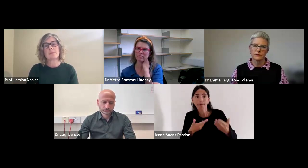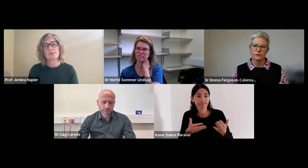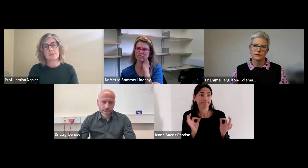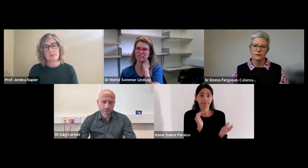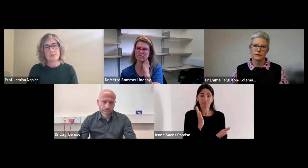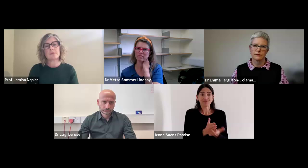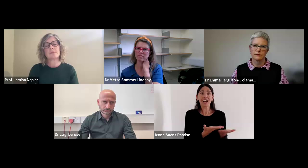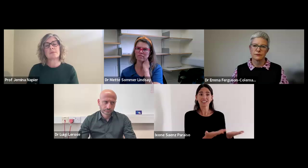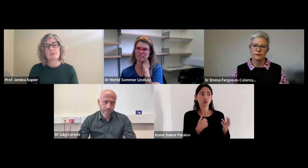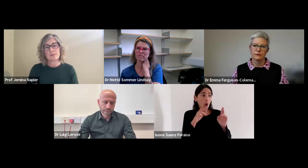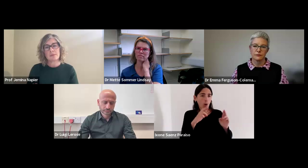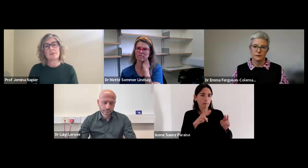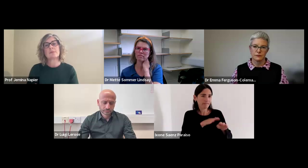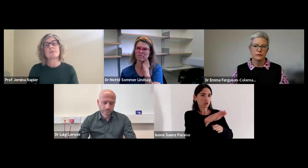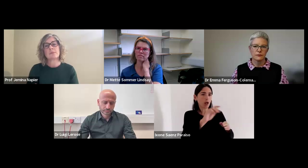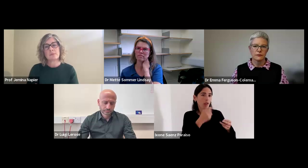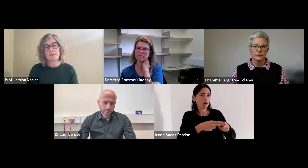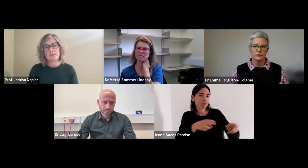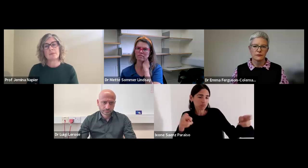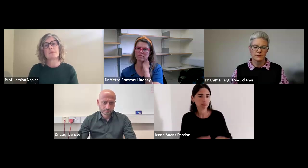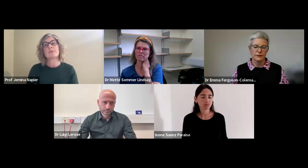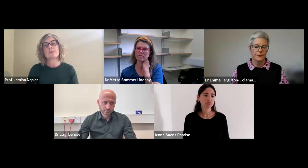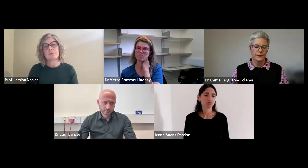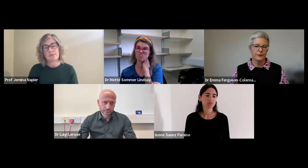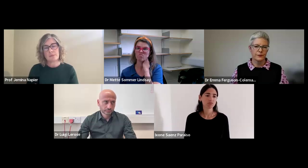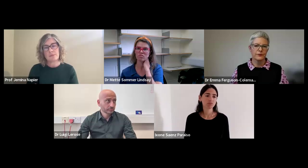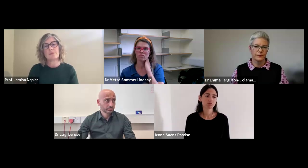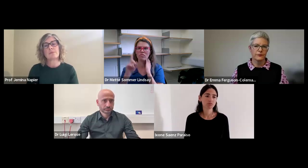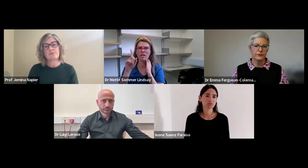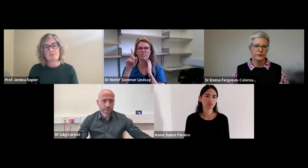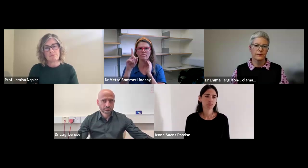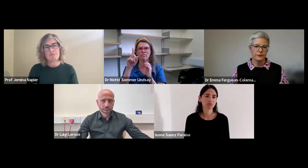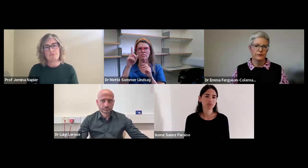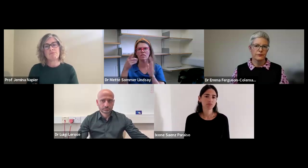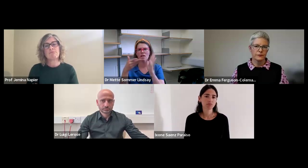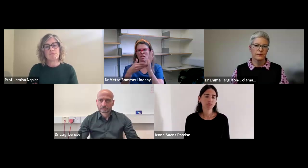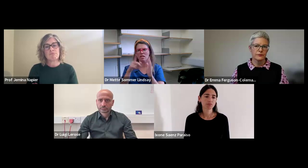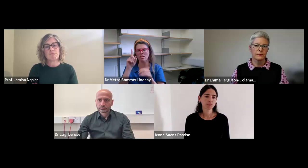color, there are few and it's a fact. Hopefully those numbers will increase in the future.